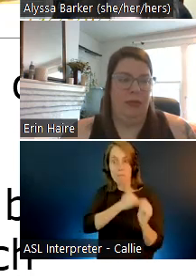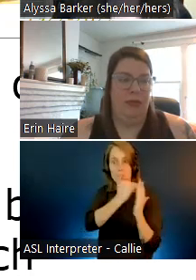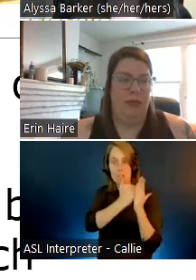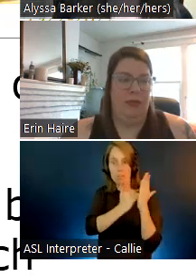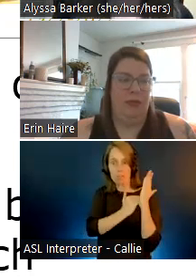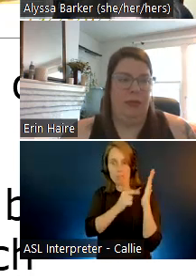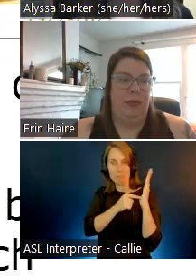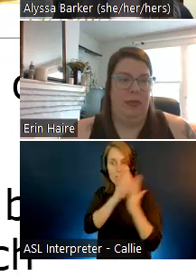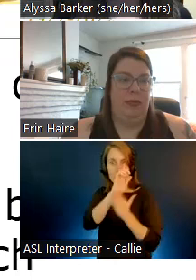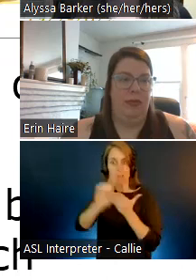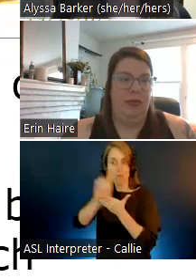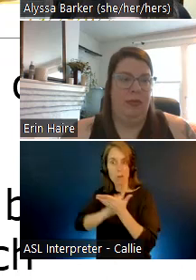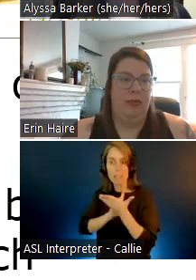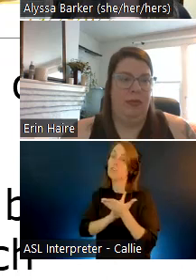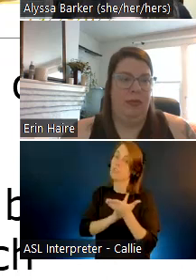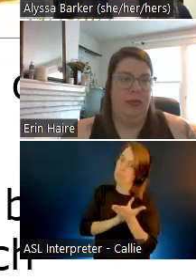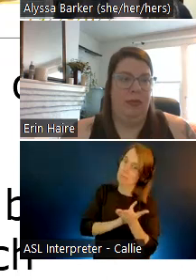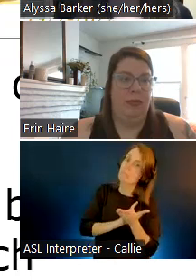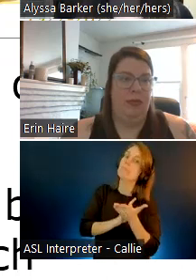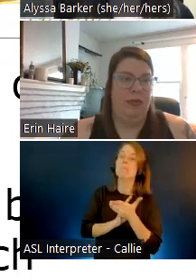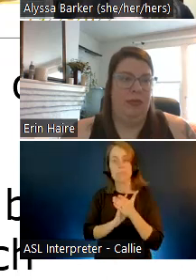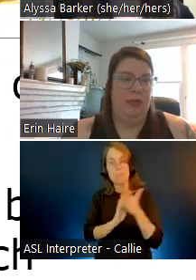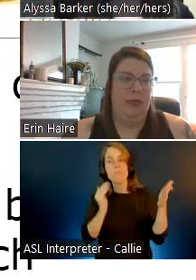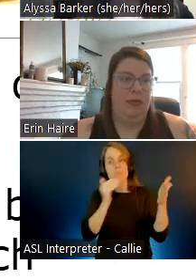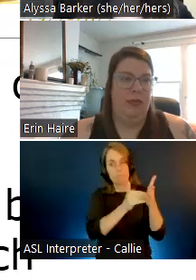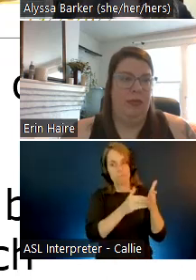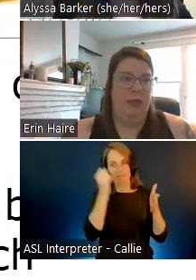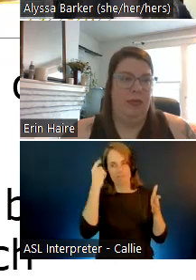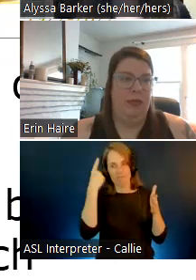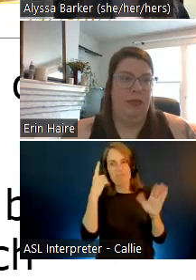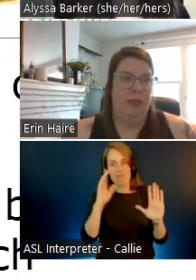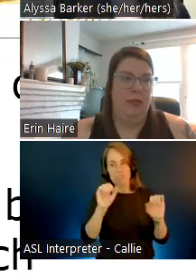an additional discrimination claim and would kind of wipe out that exemption now the last